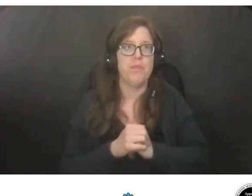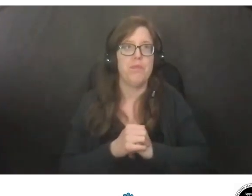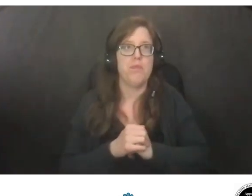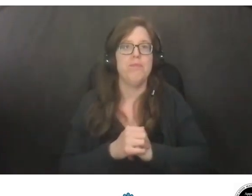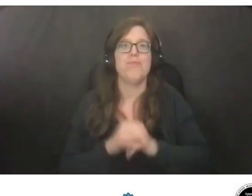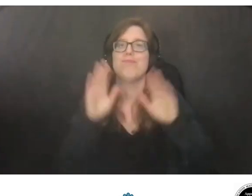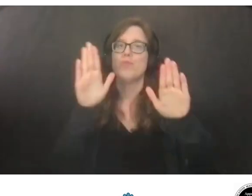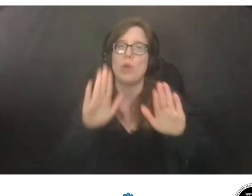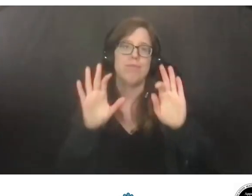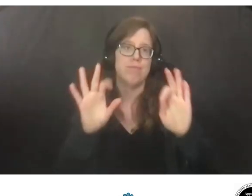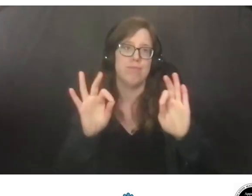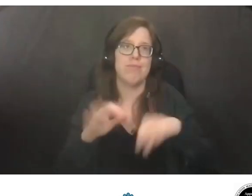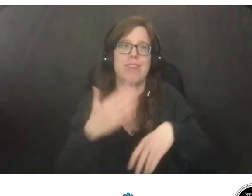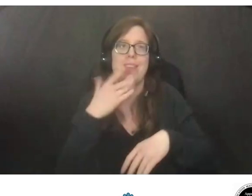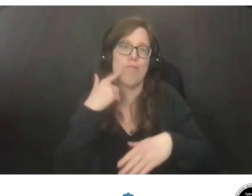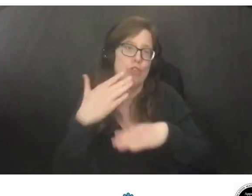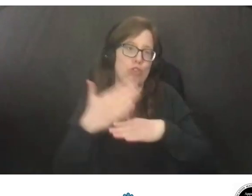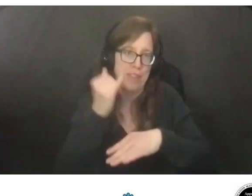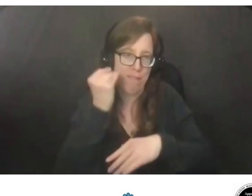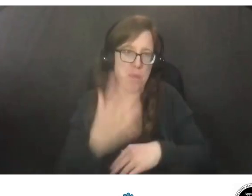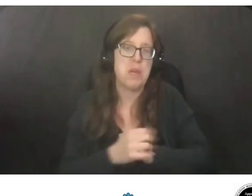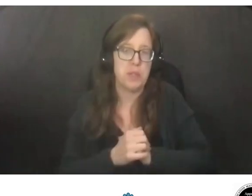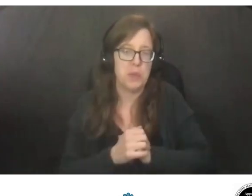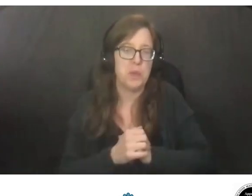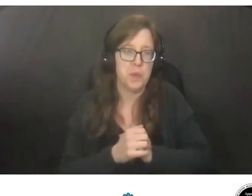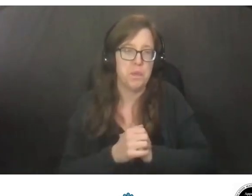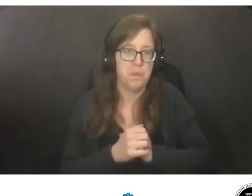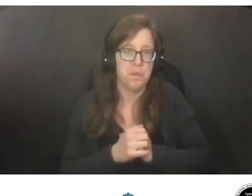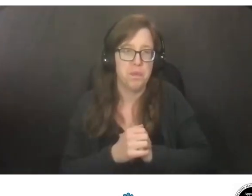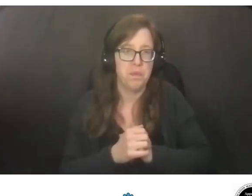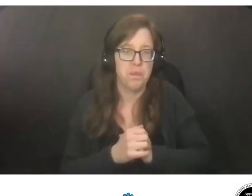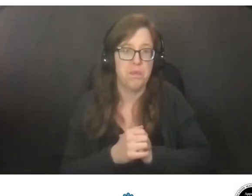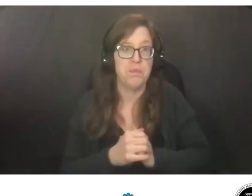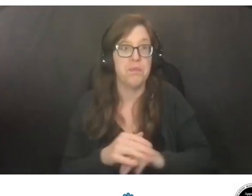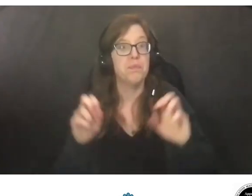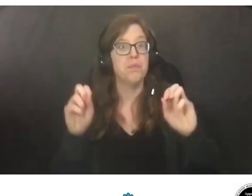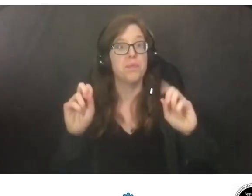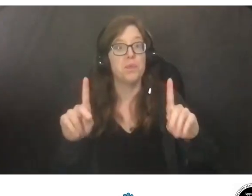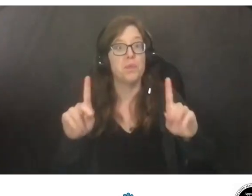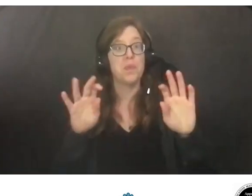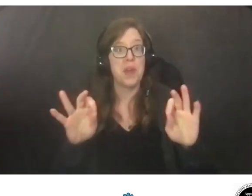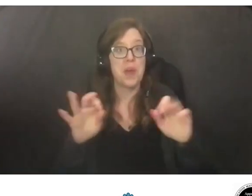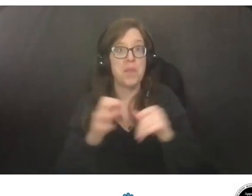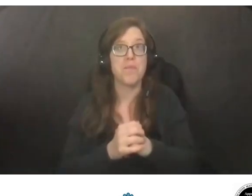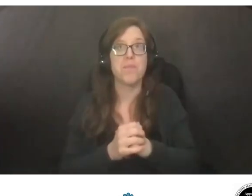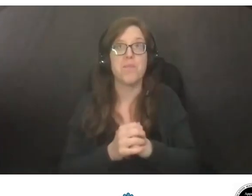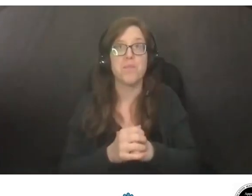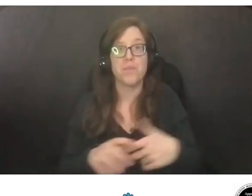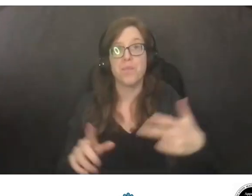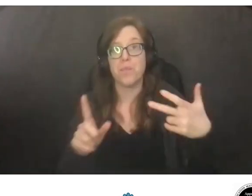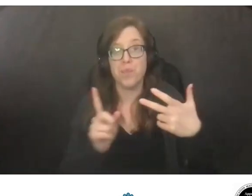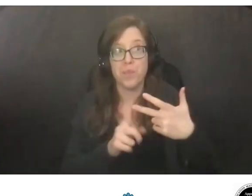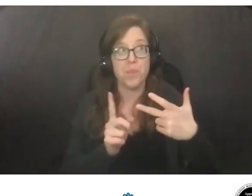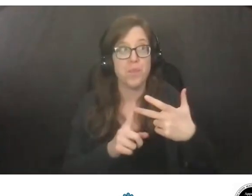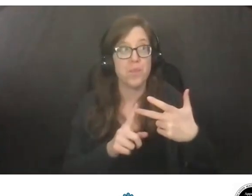Awesome. Thank you for sharing that. Okay. Number three.